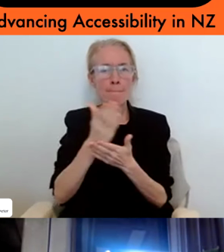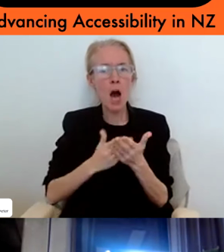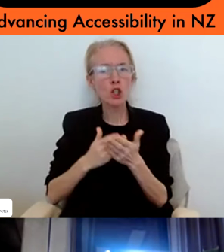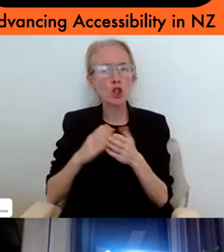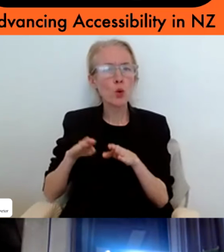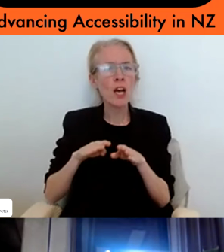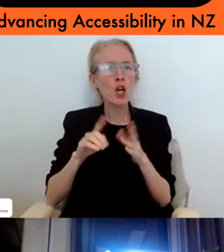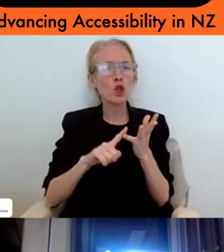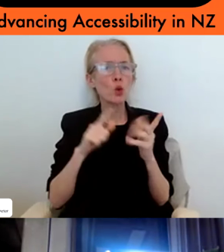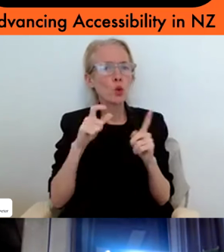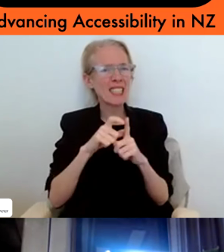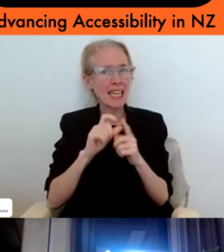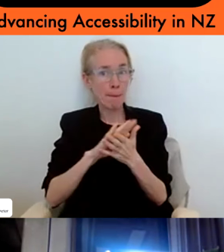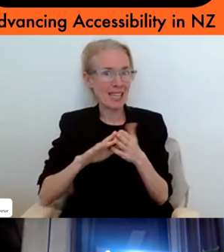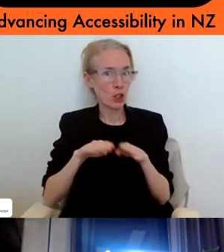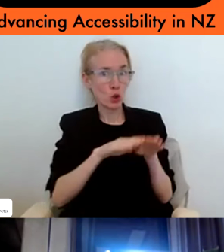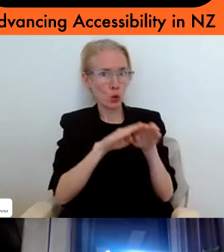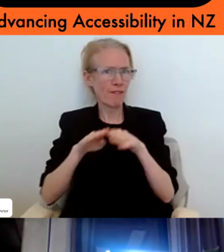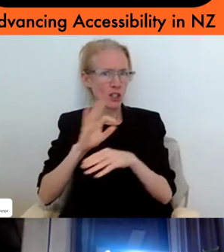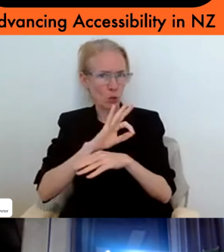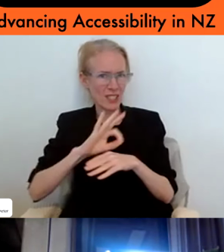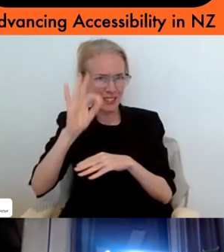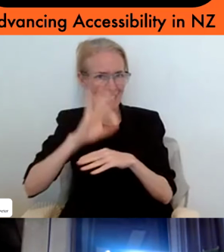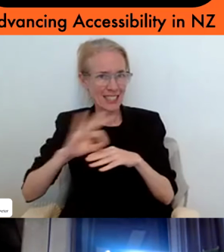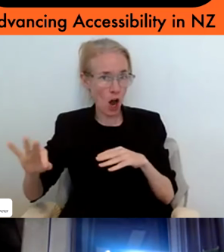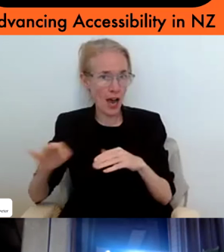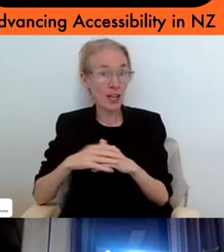with accessible, and then there's also the actual discussion around